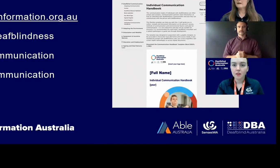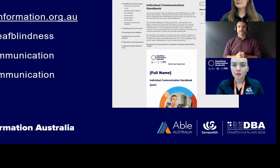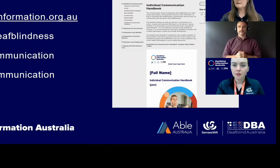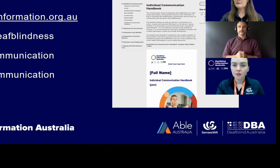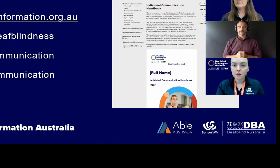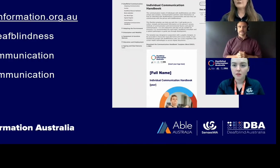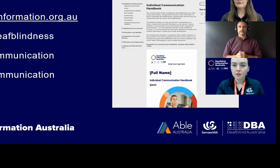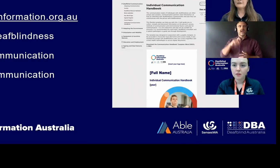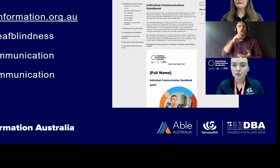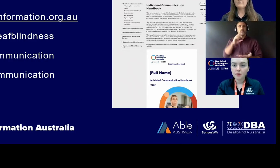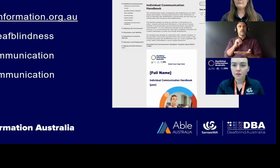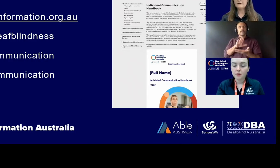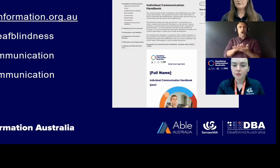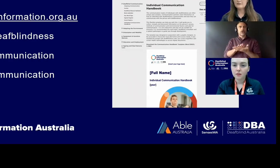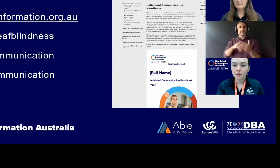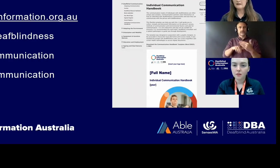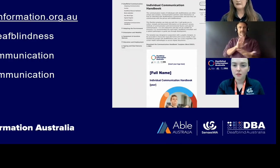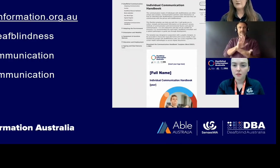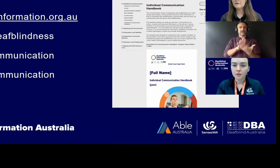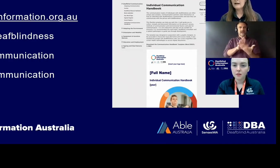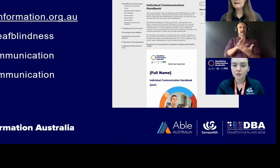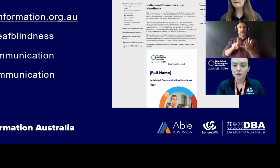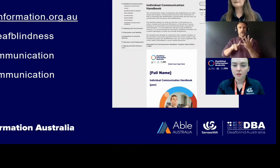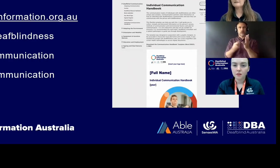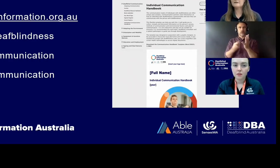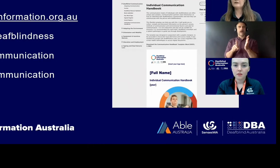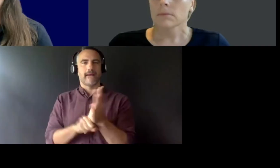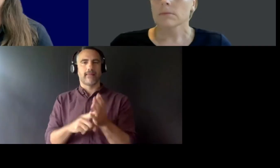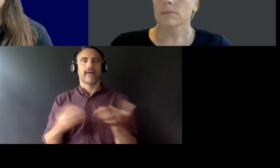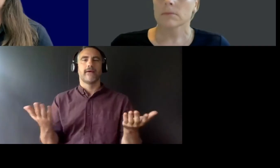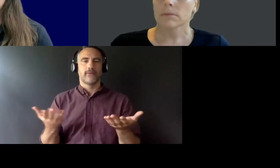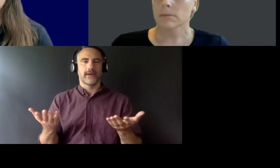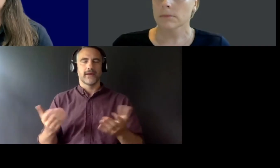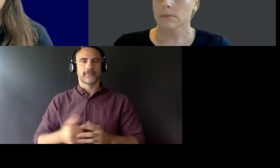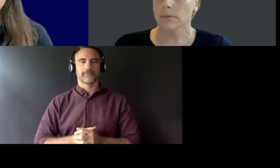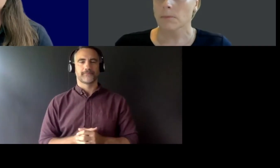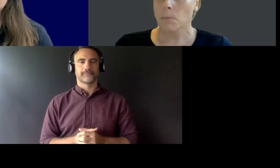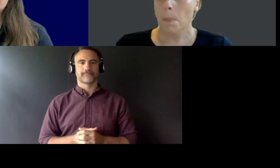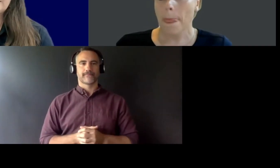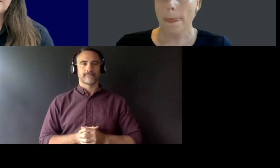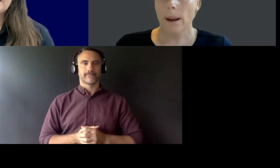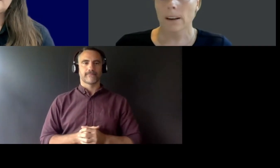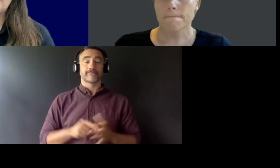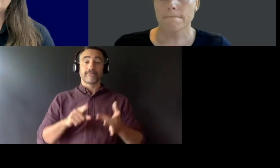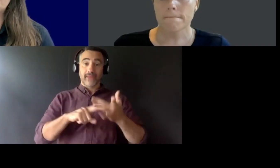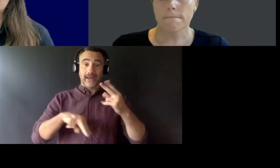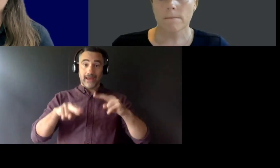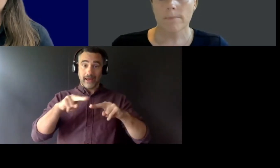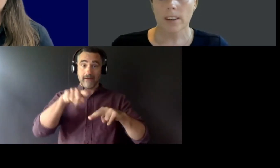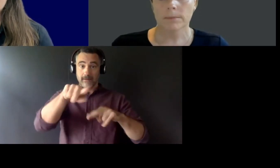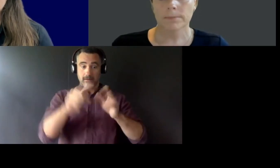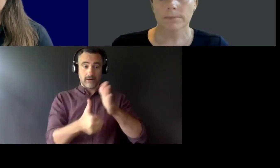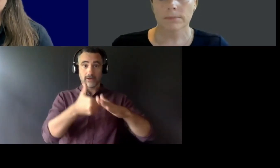Just to note, if you create this document in word, you save it as a PDF.